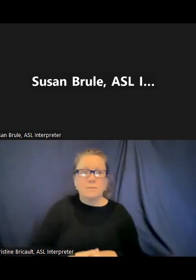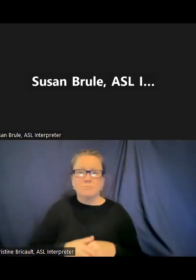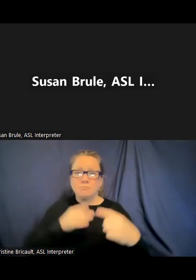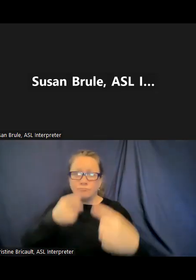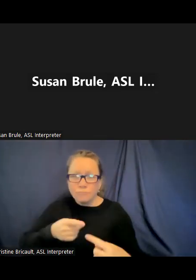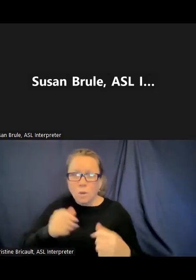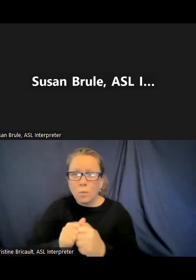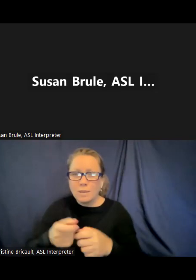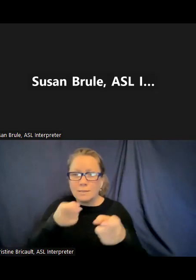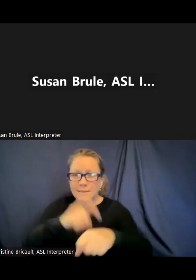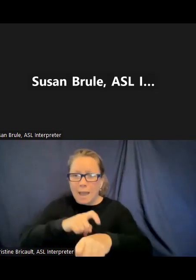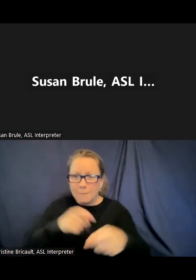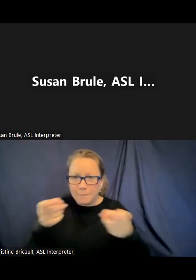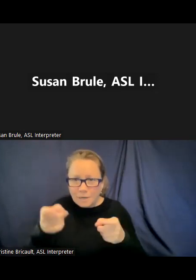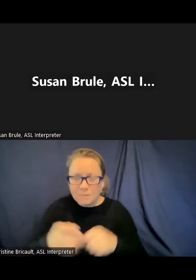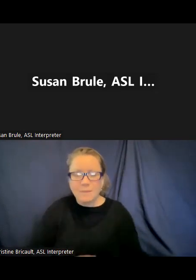Difficulty staying awake during a meeting.